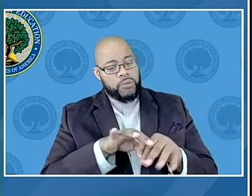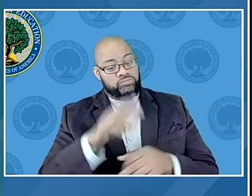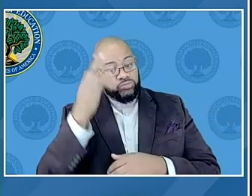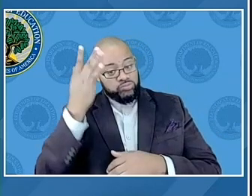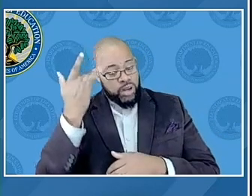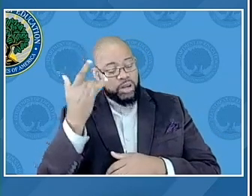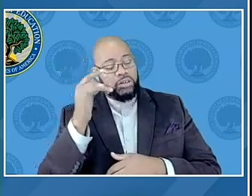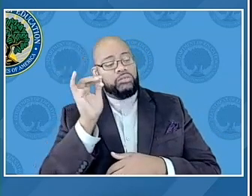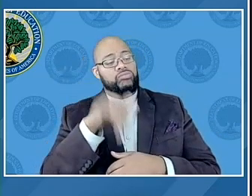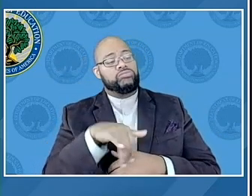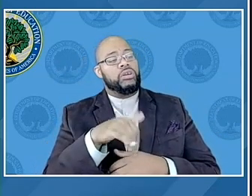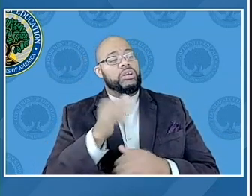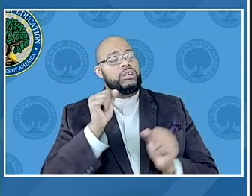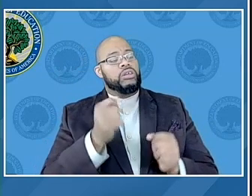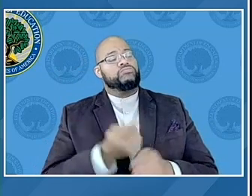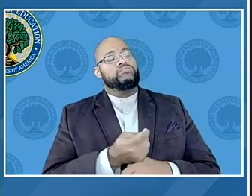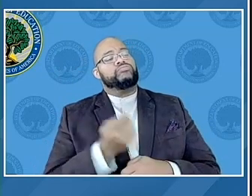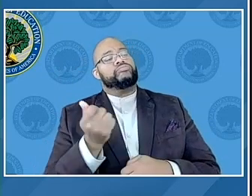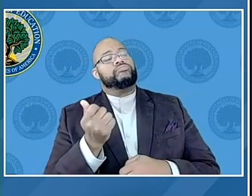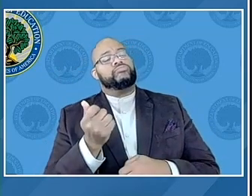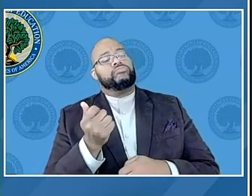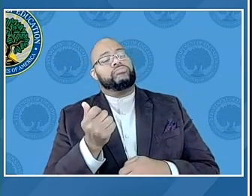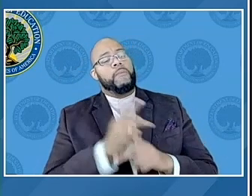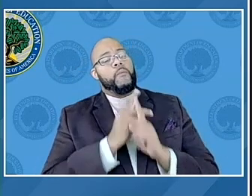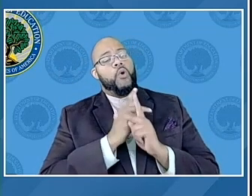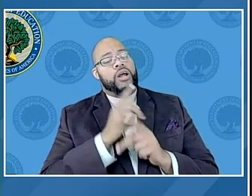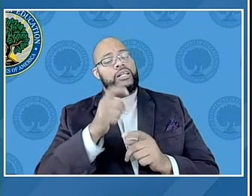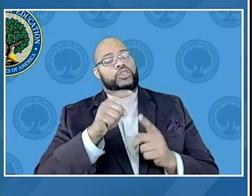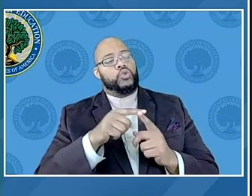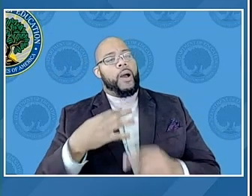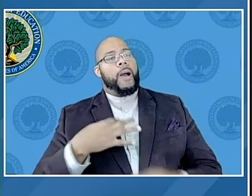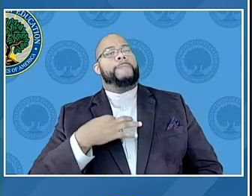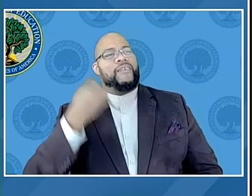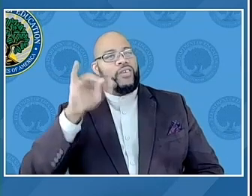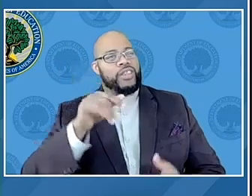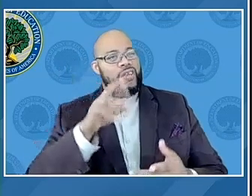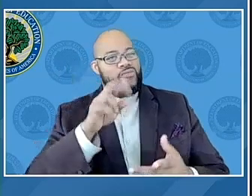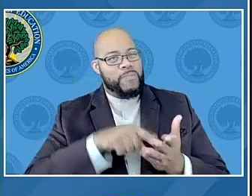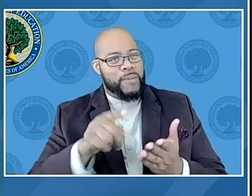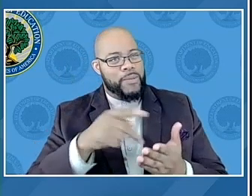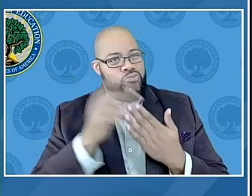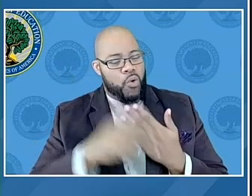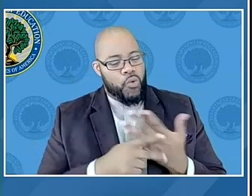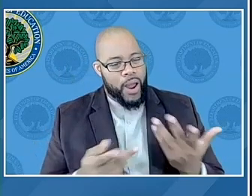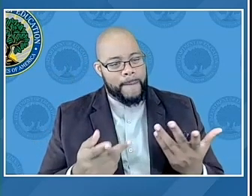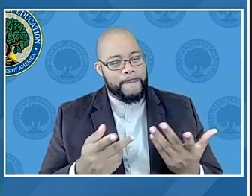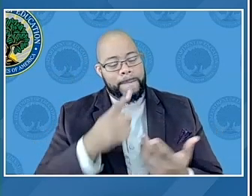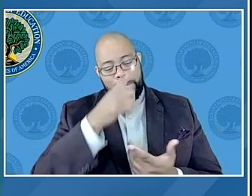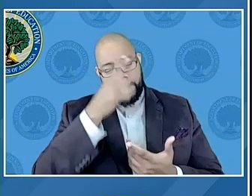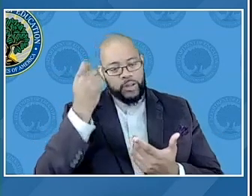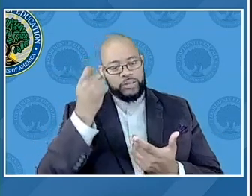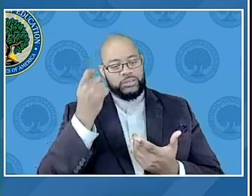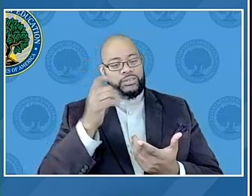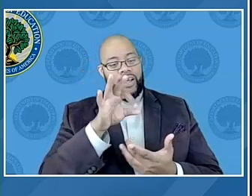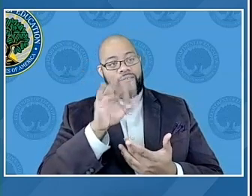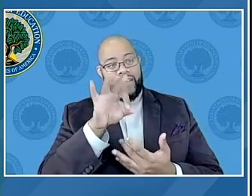we can eliminate the borrower's need to apply for these repayment programs, because the FAFSA, which is now changed by